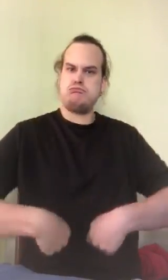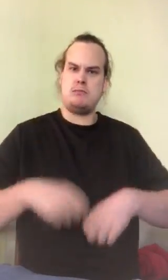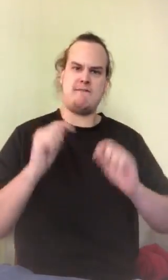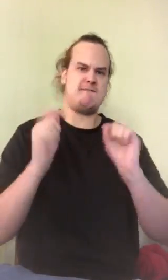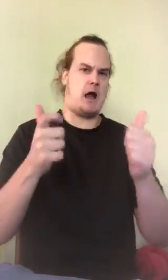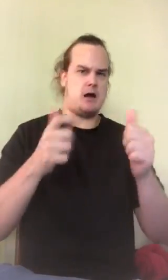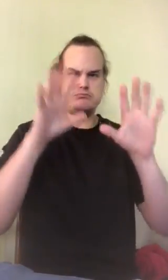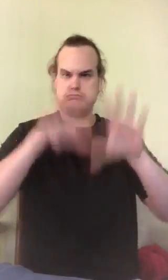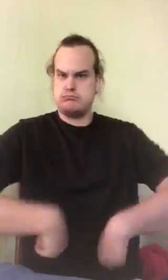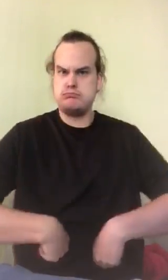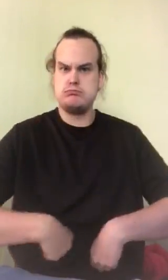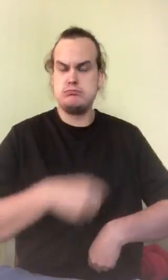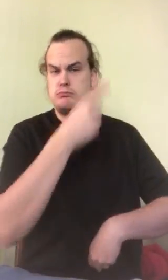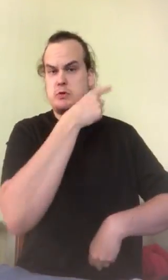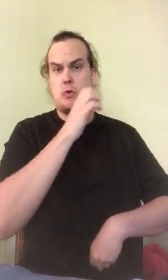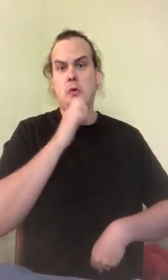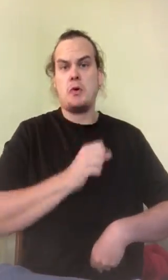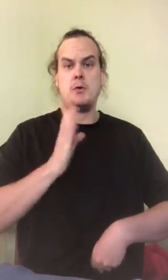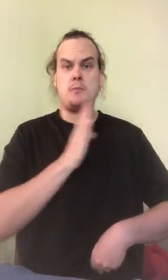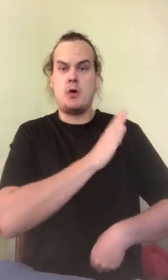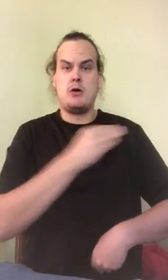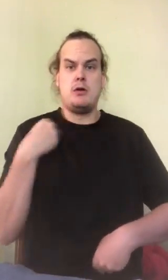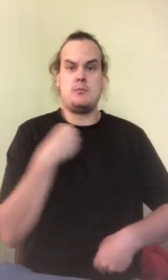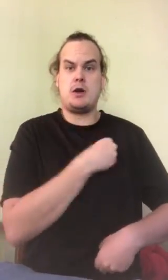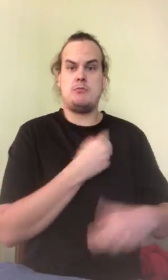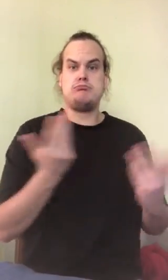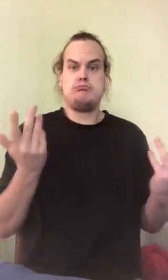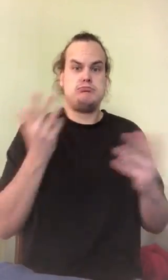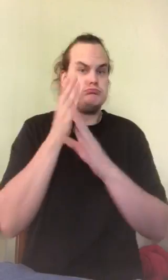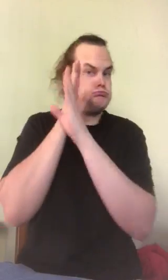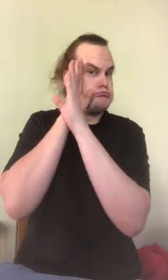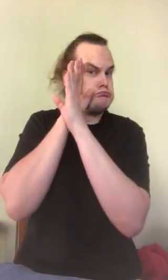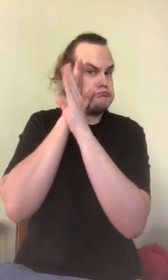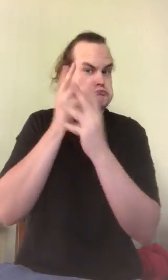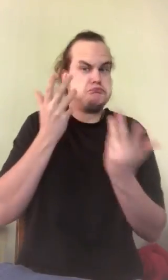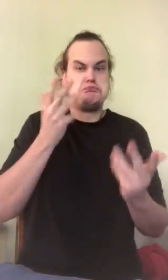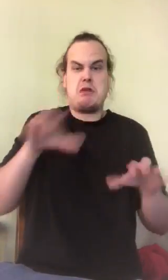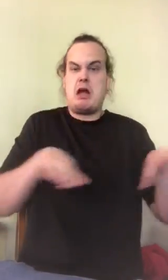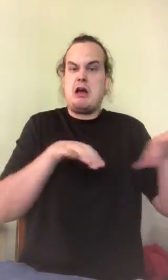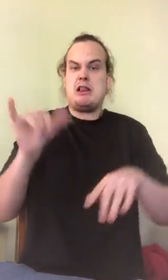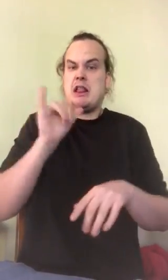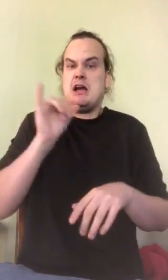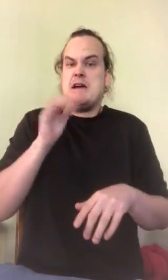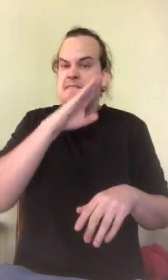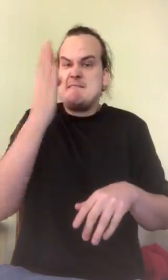Very quickly after being posted Old board member choose to ignore Vlog they acted as if it never happened